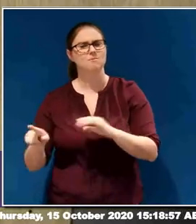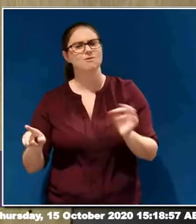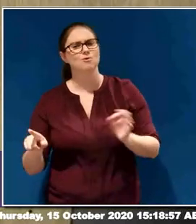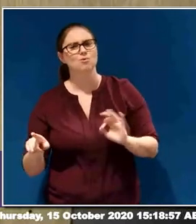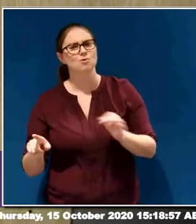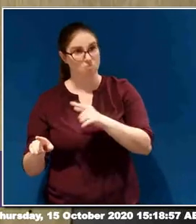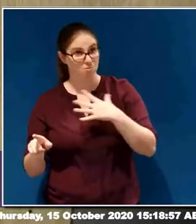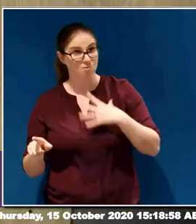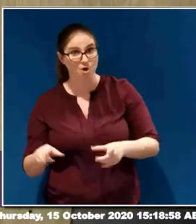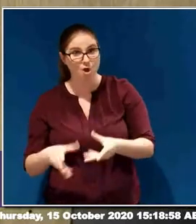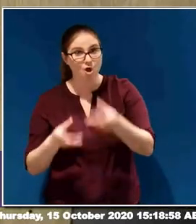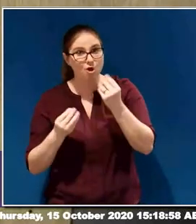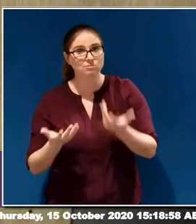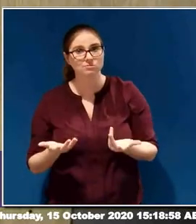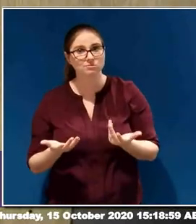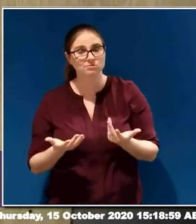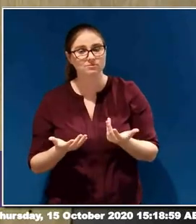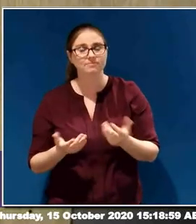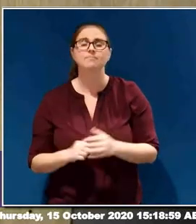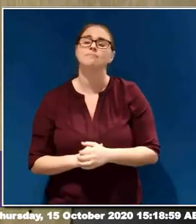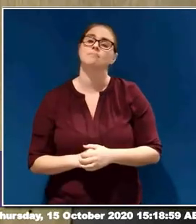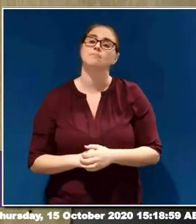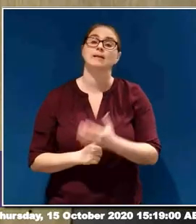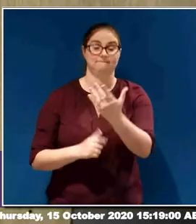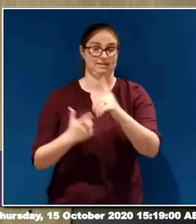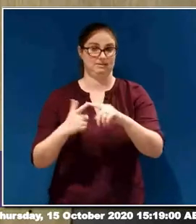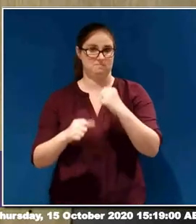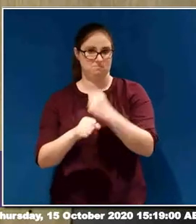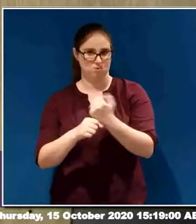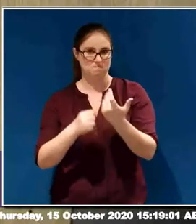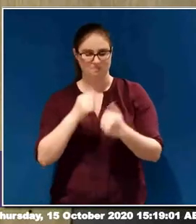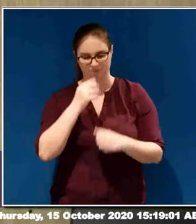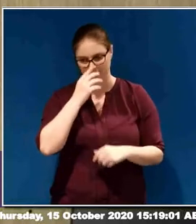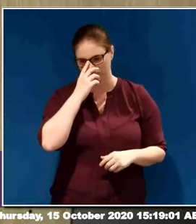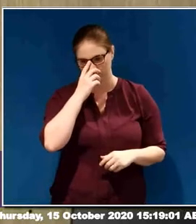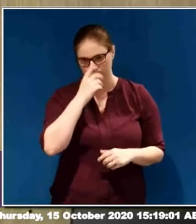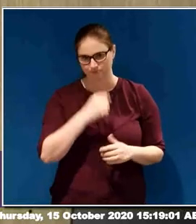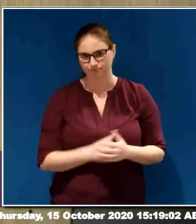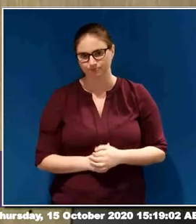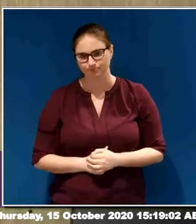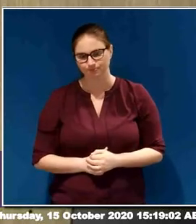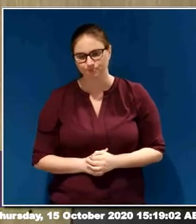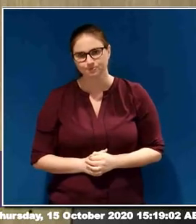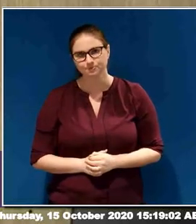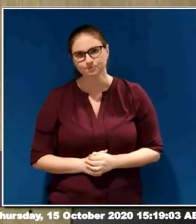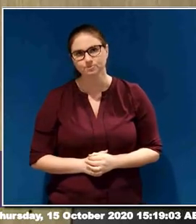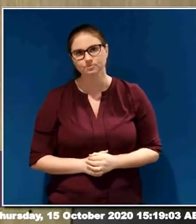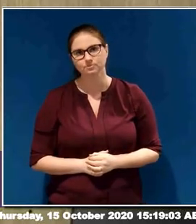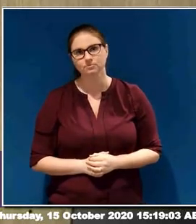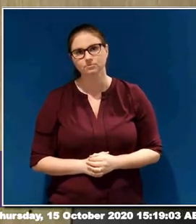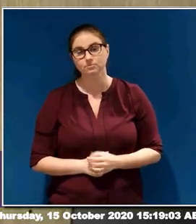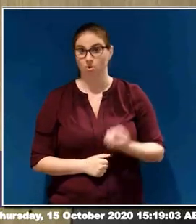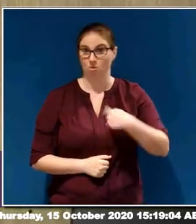say - like we asked them what makes an excellent teacher, and their answers